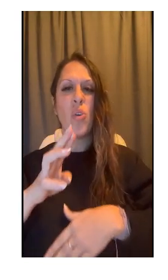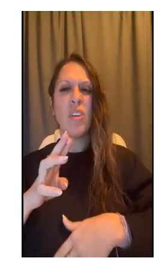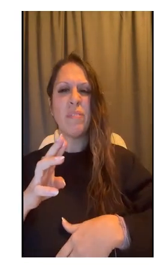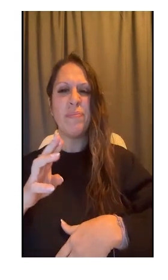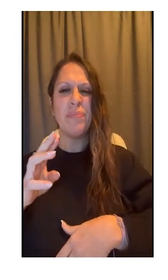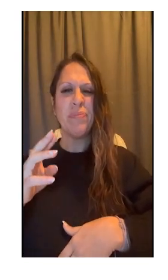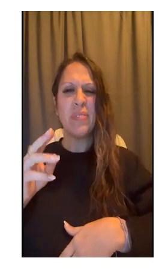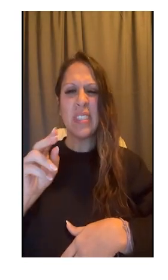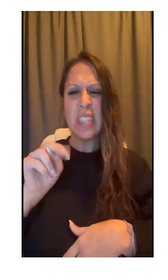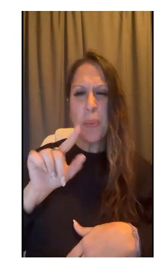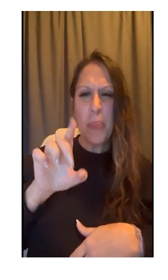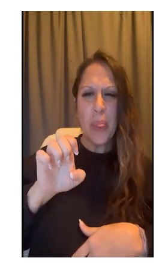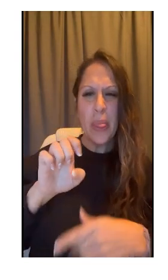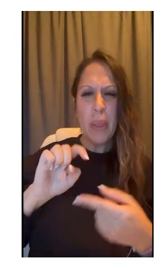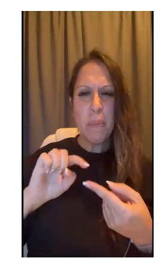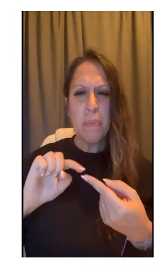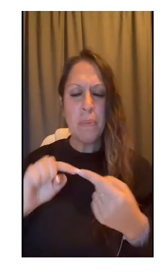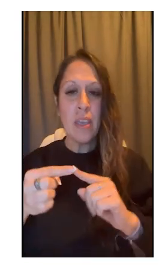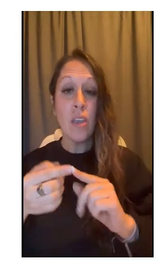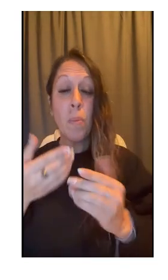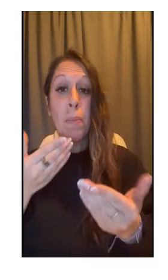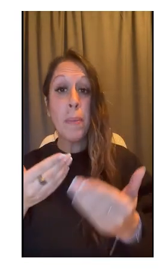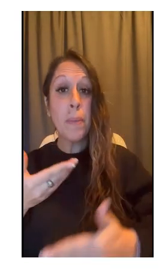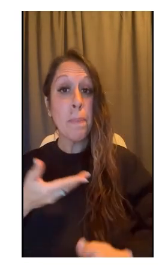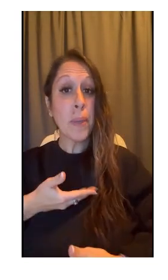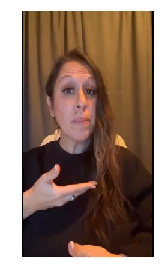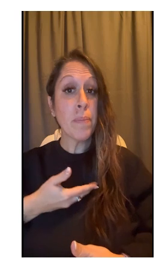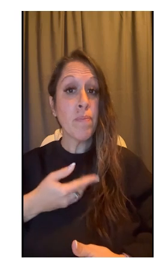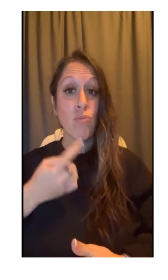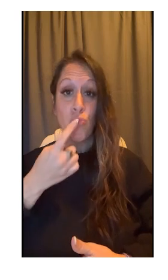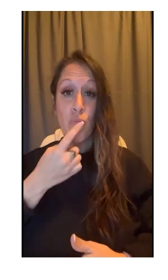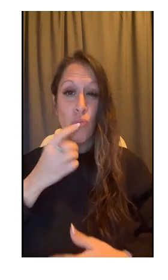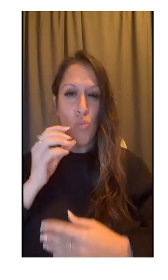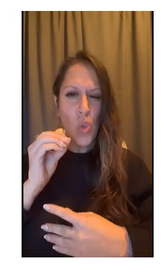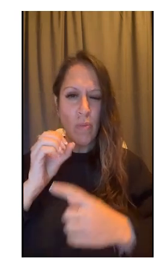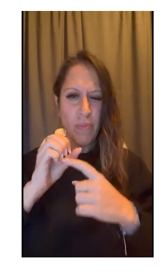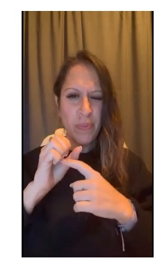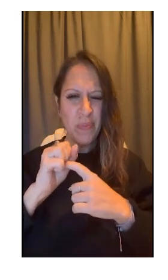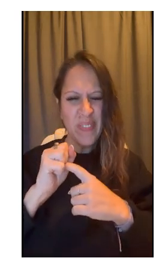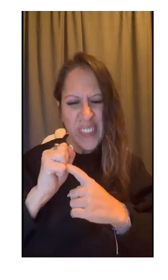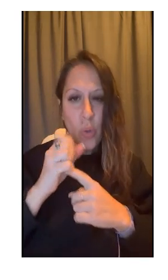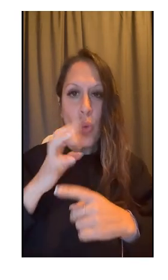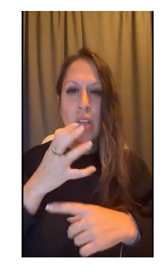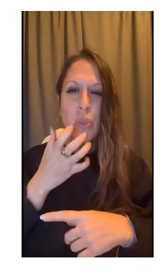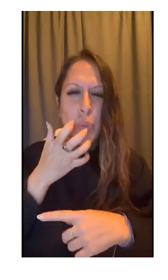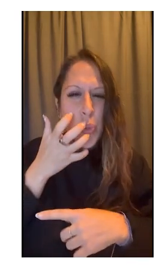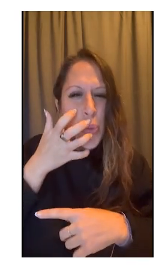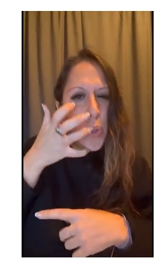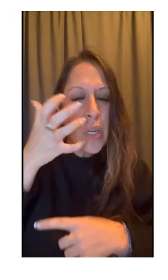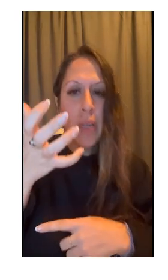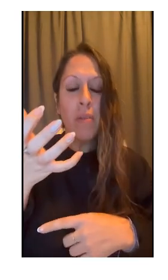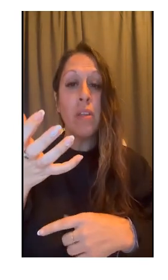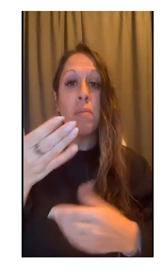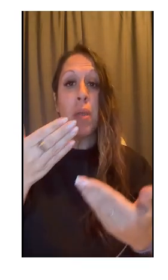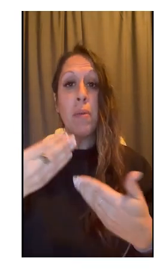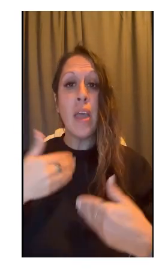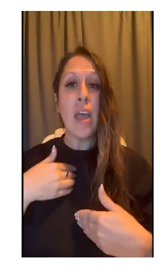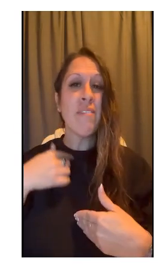After breastfeeding, the baby might have a very small mouth be screaming or biting at the breast, thumbing or clamping down. They may have a tight neck